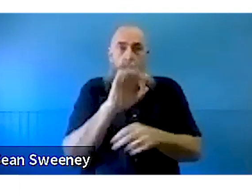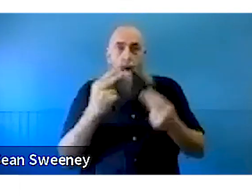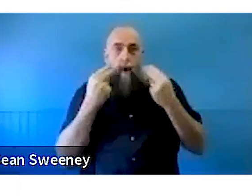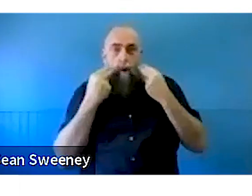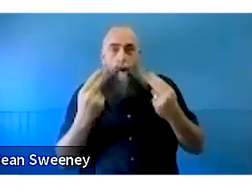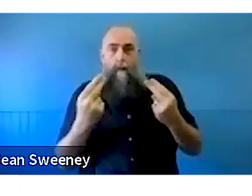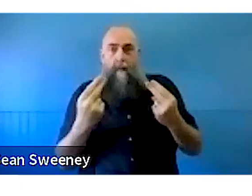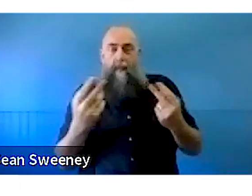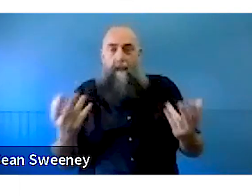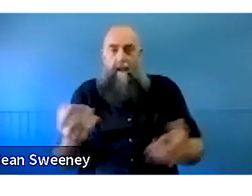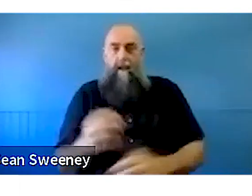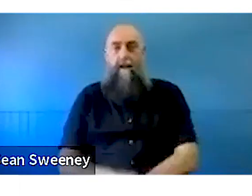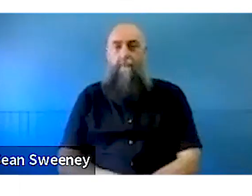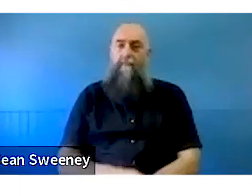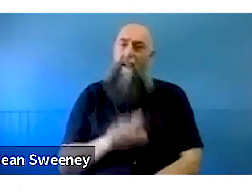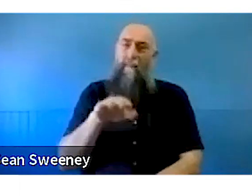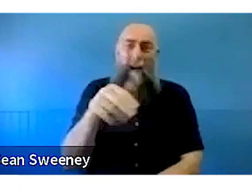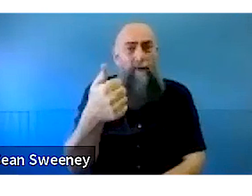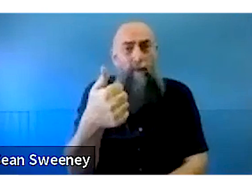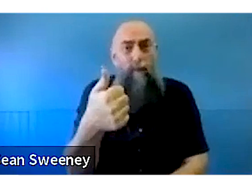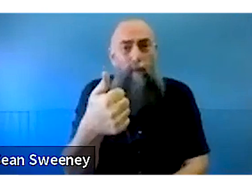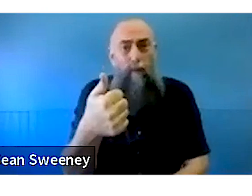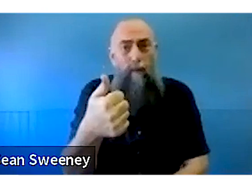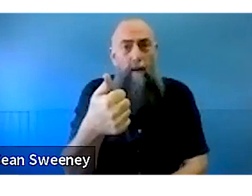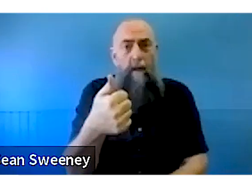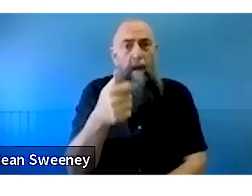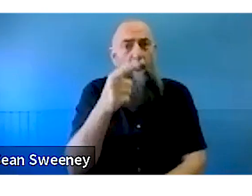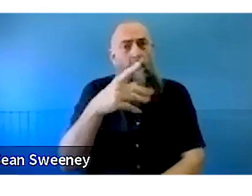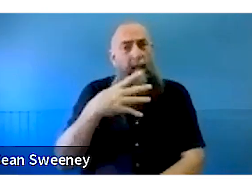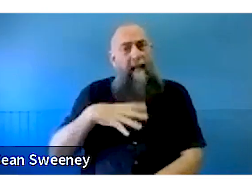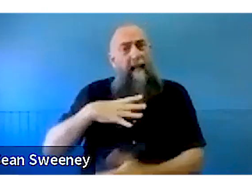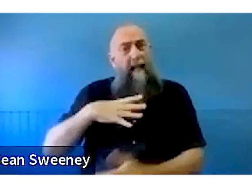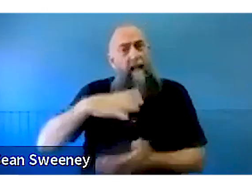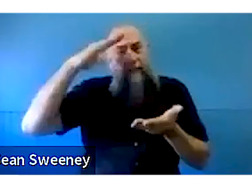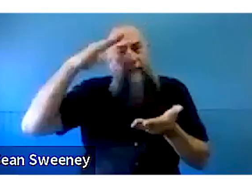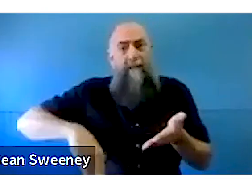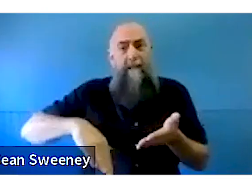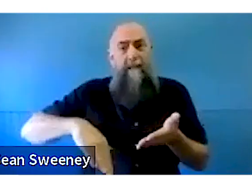That is a good feeling. It is a good thing to learn something different.